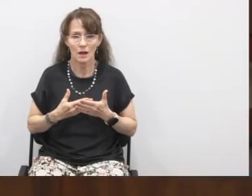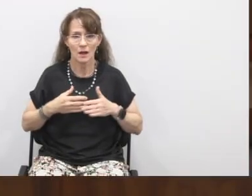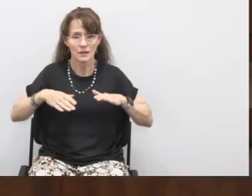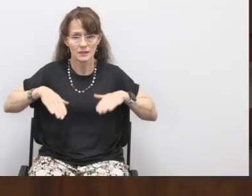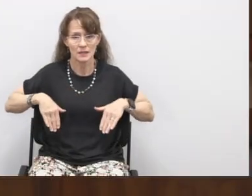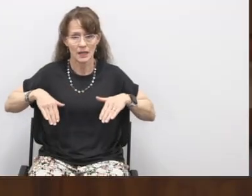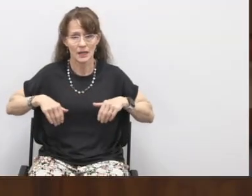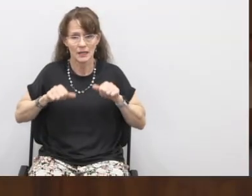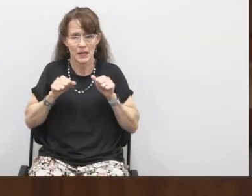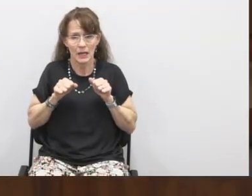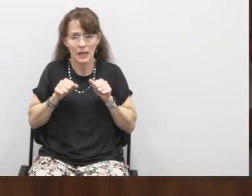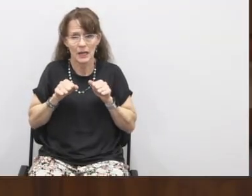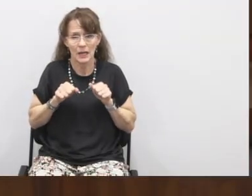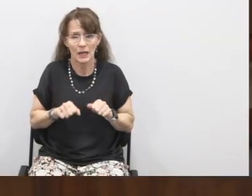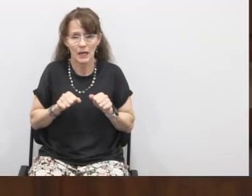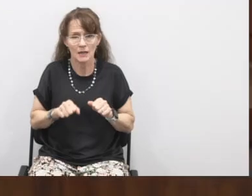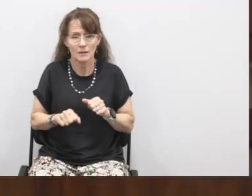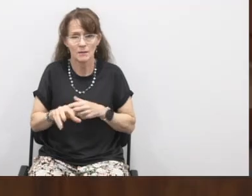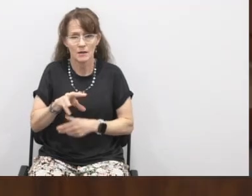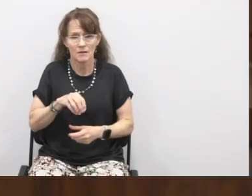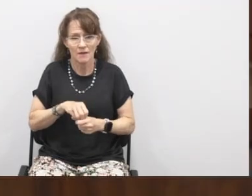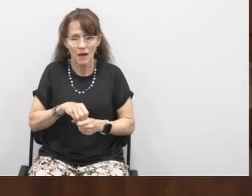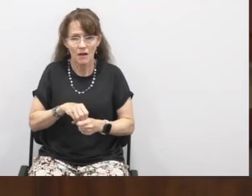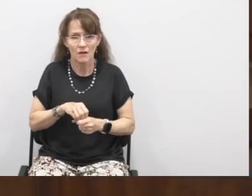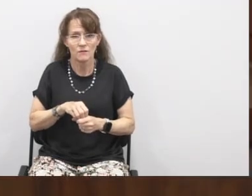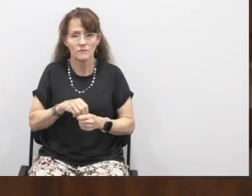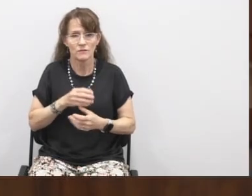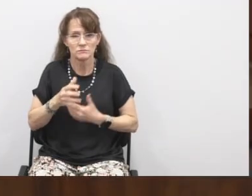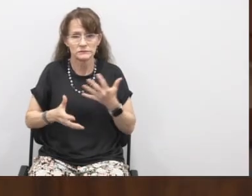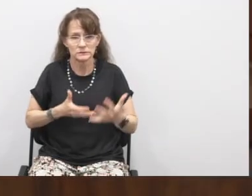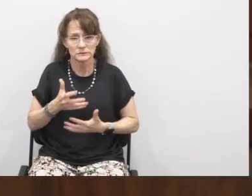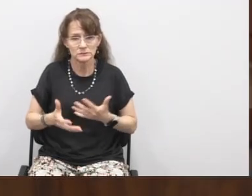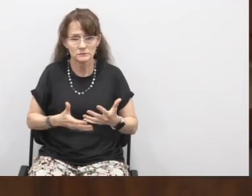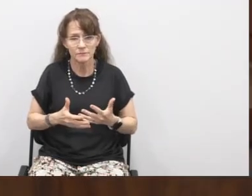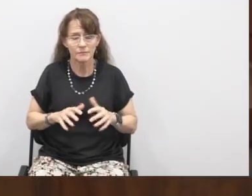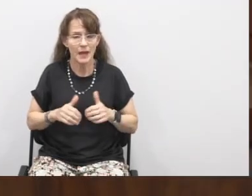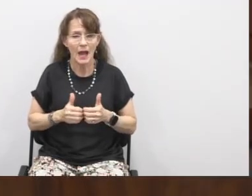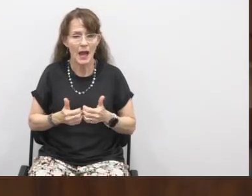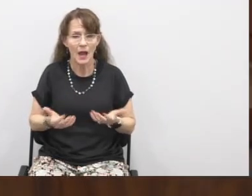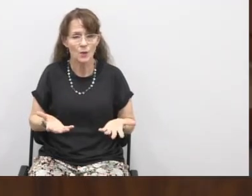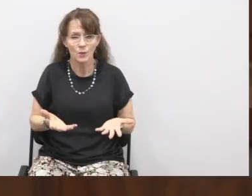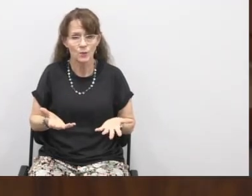able to be involved or engaged. So how do we,